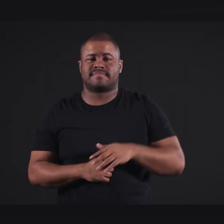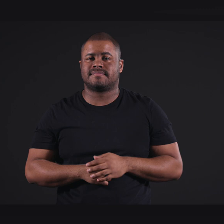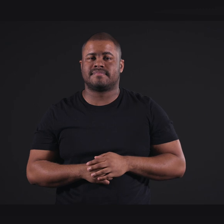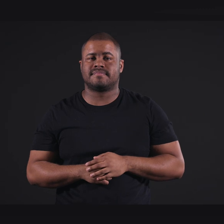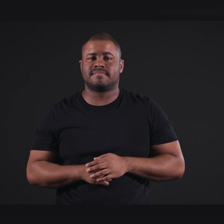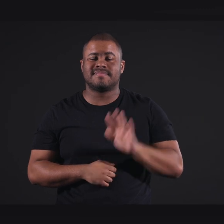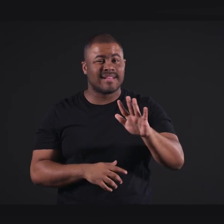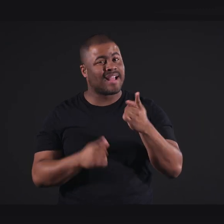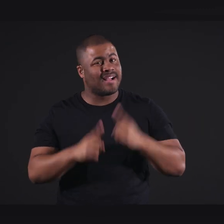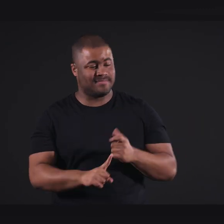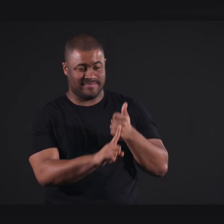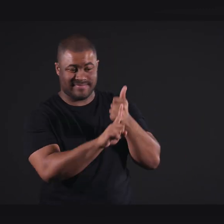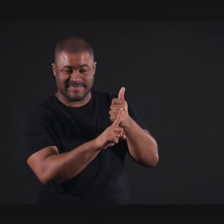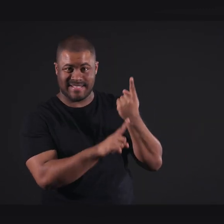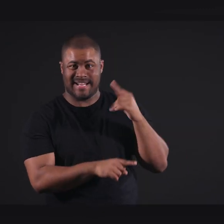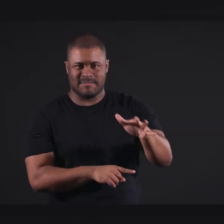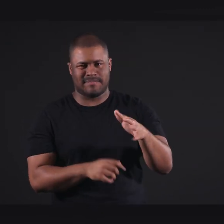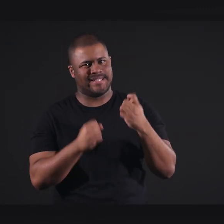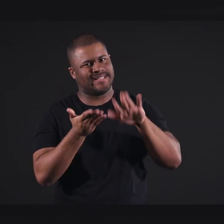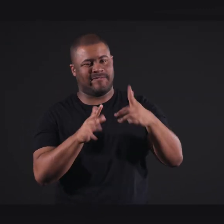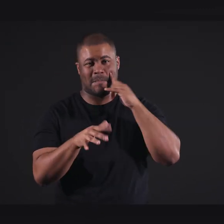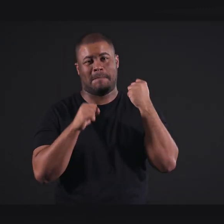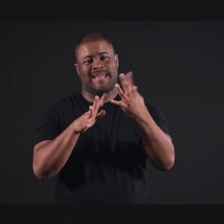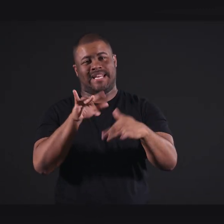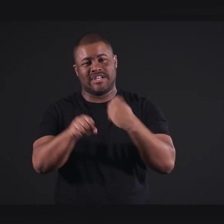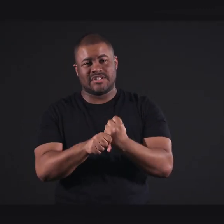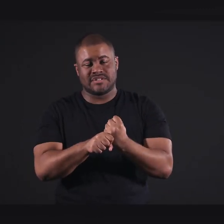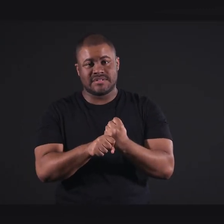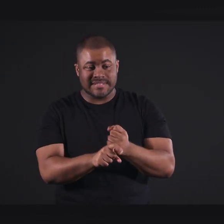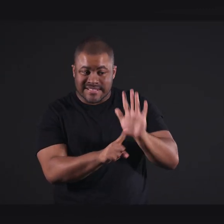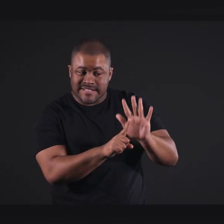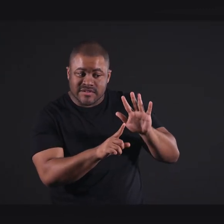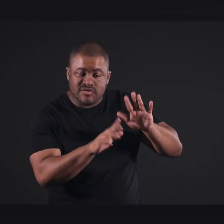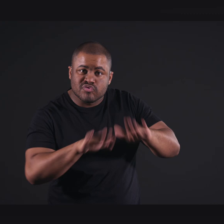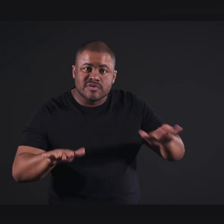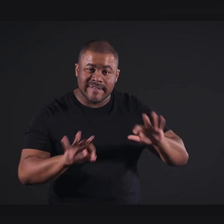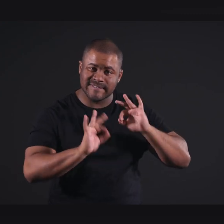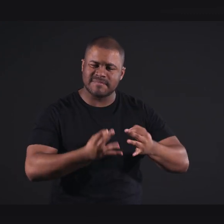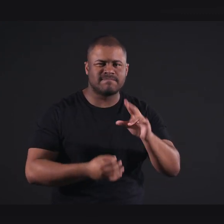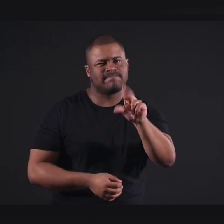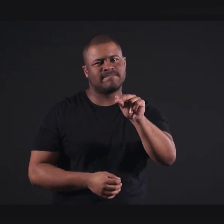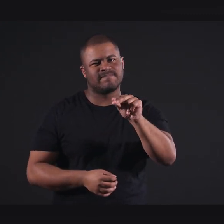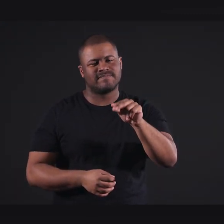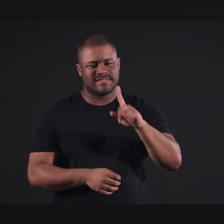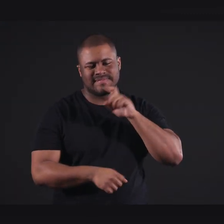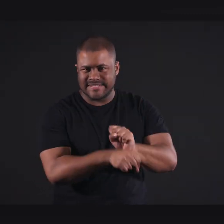But Abraham had been dead for centuries and his children weren’t a nation, they were in captivity.